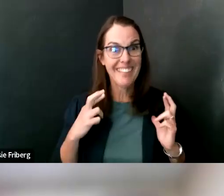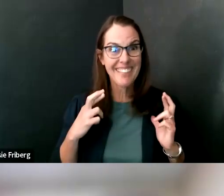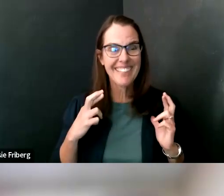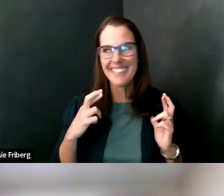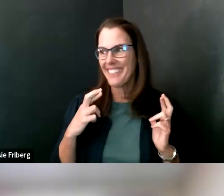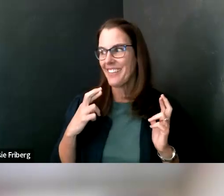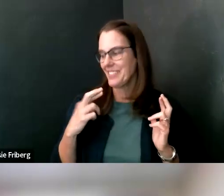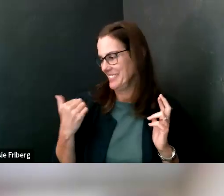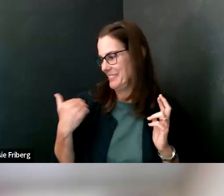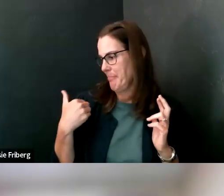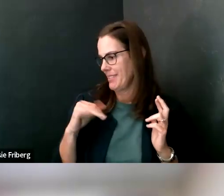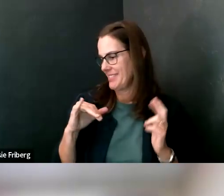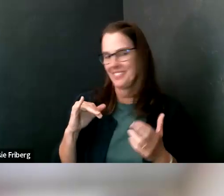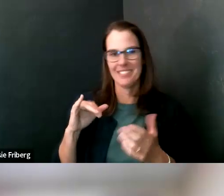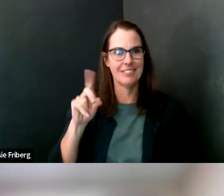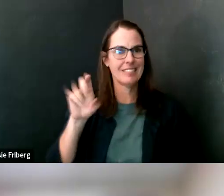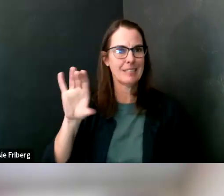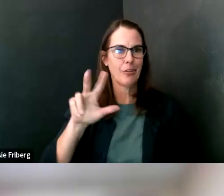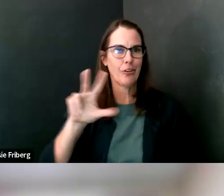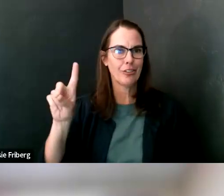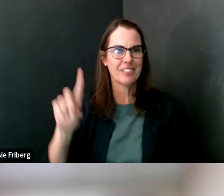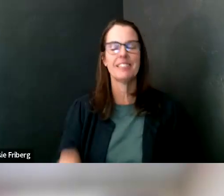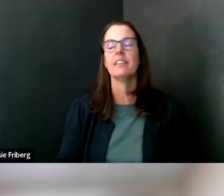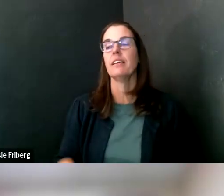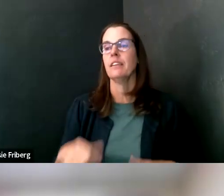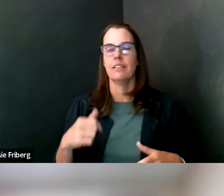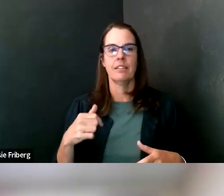of the year, beginning of the year I should say. Um and I've been taking um cholesterol